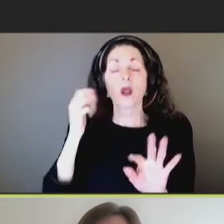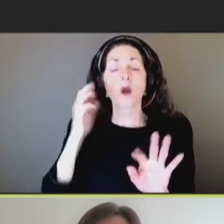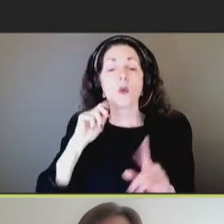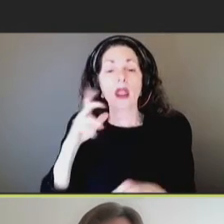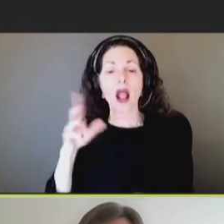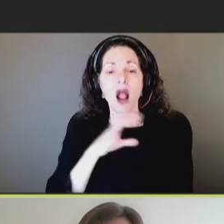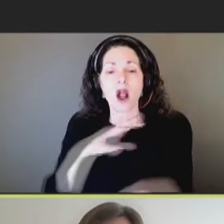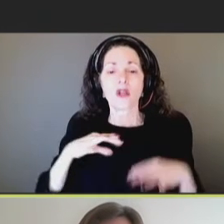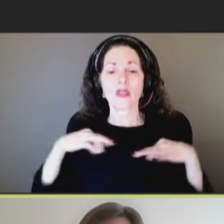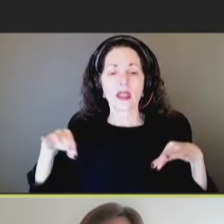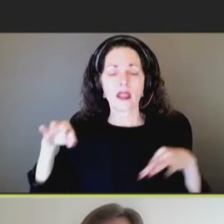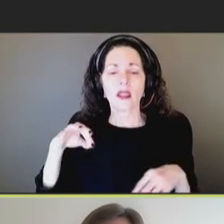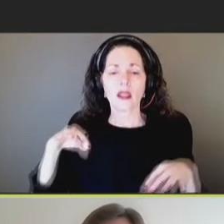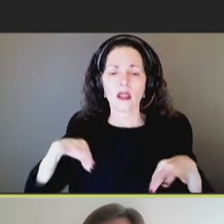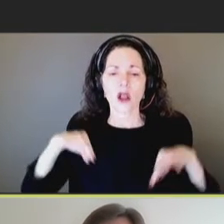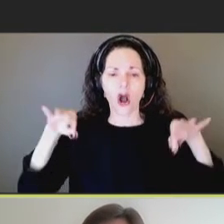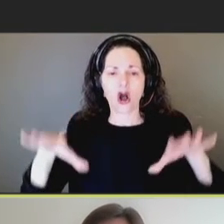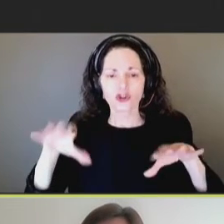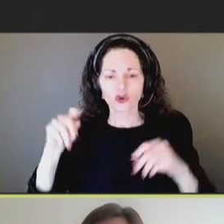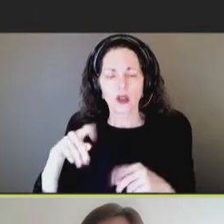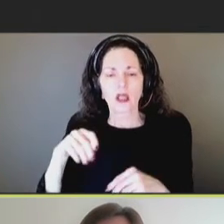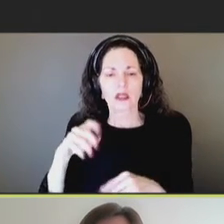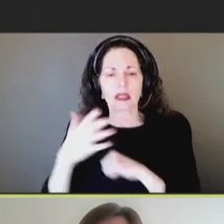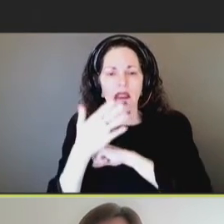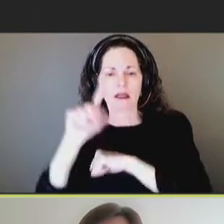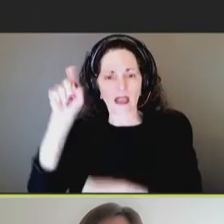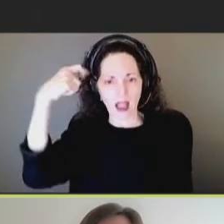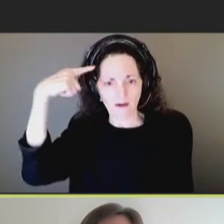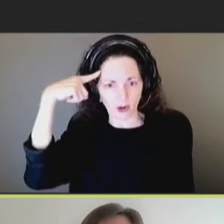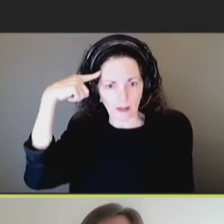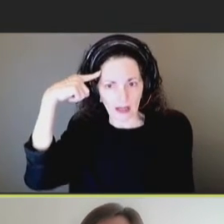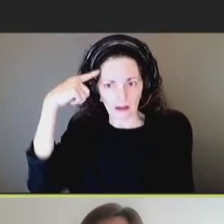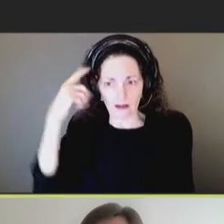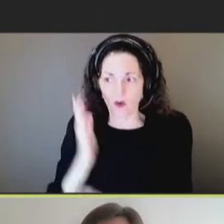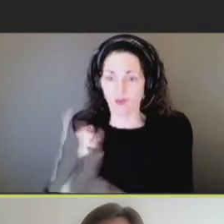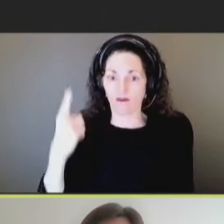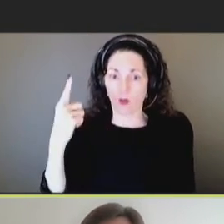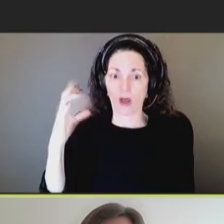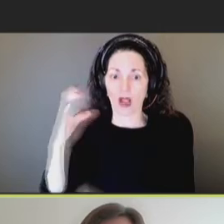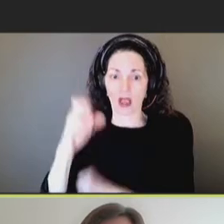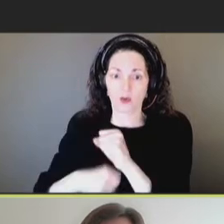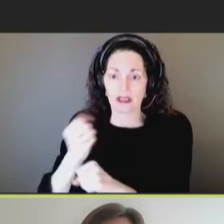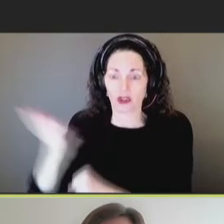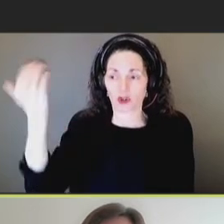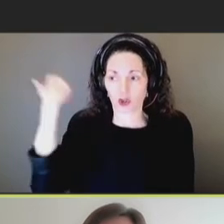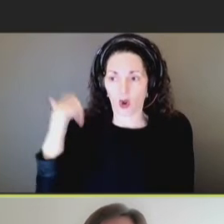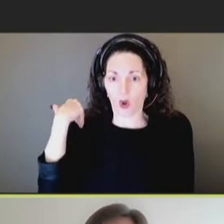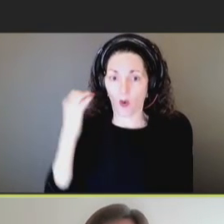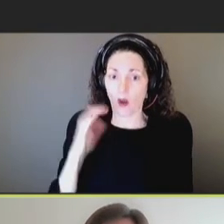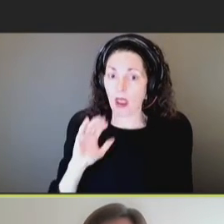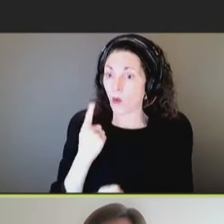100 years ago. And one of the first challenges the organization had to deal with was Spanish